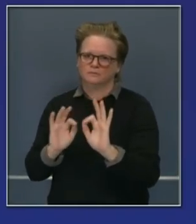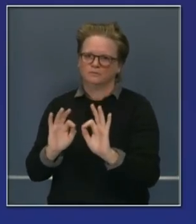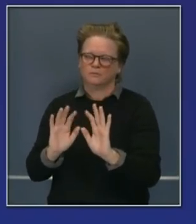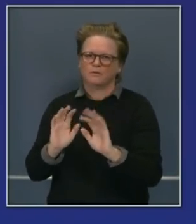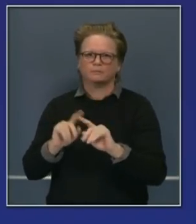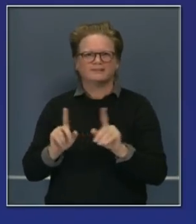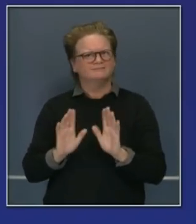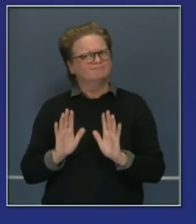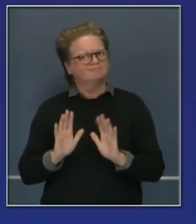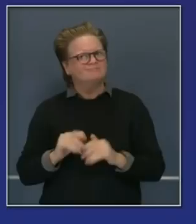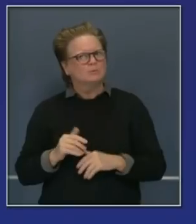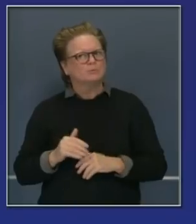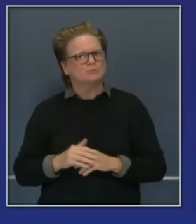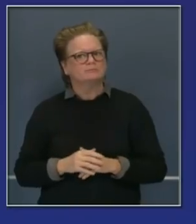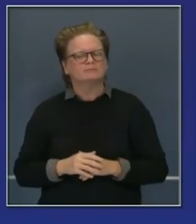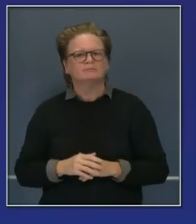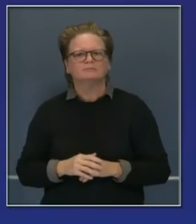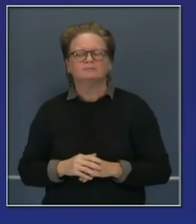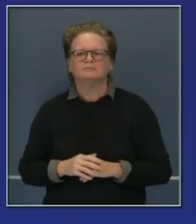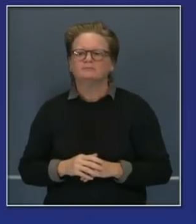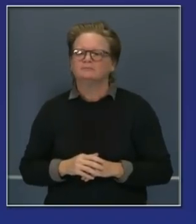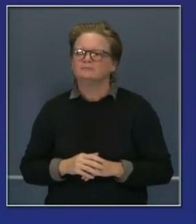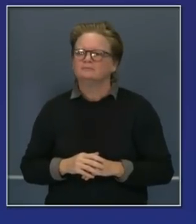ABILITY TO TEST THE SUBSTANTIALLY GREATER THAN IT